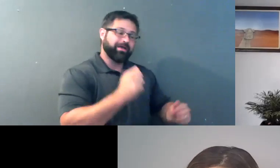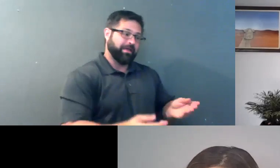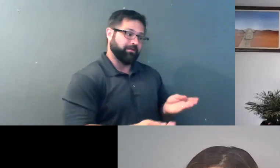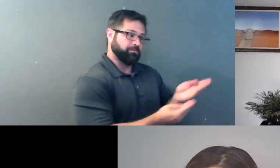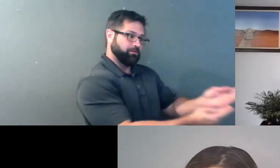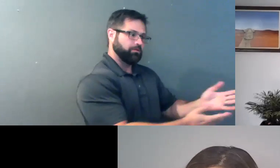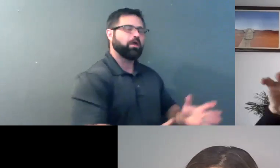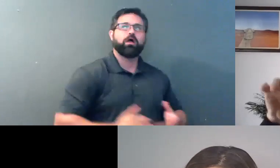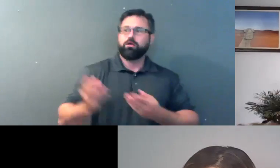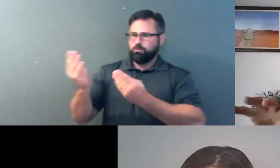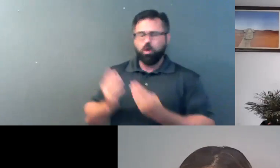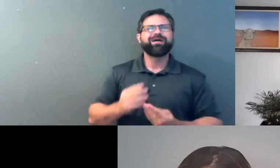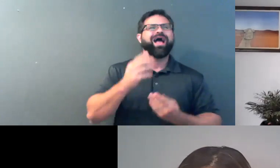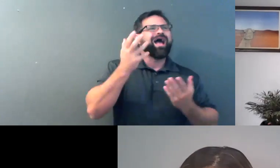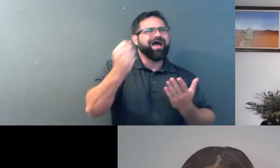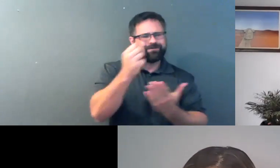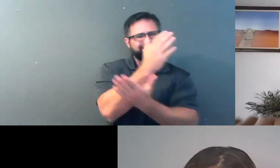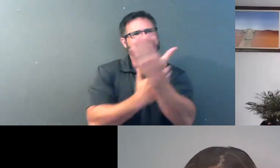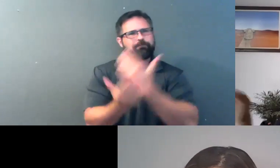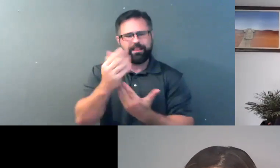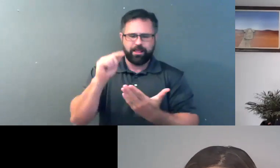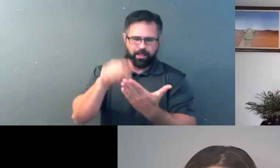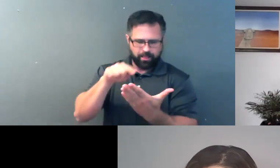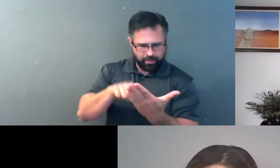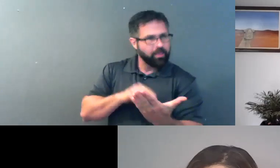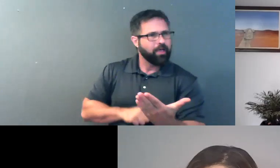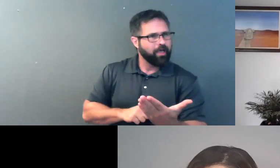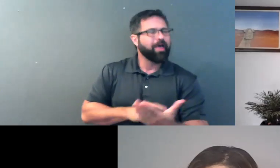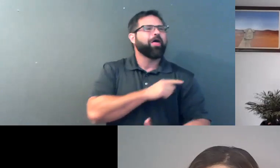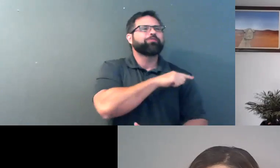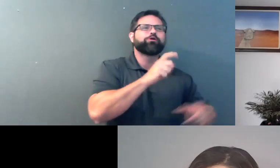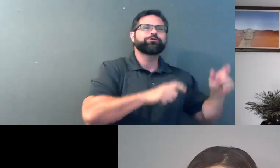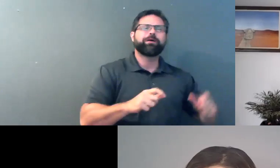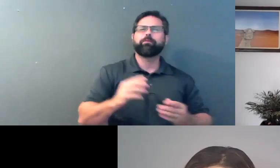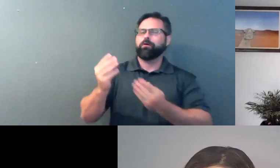much reflected in the operational tools used used by the sectors that would be the first